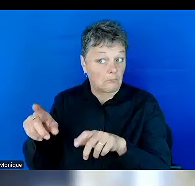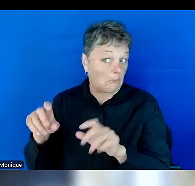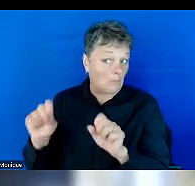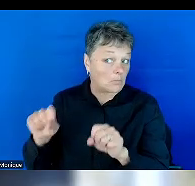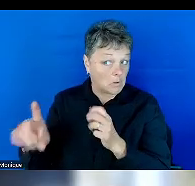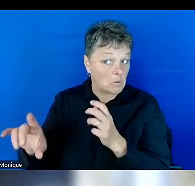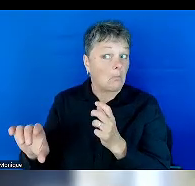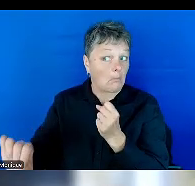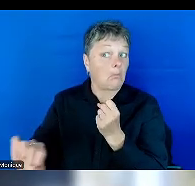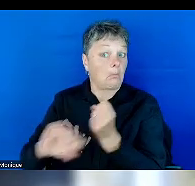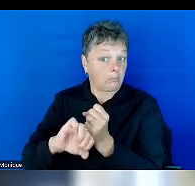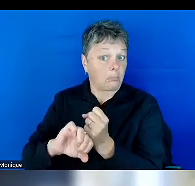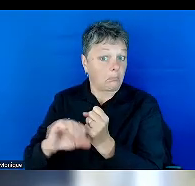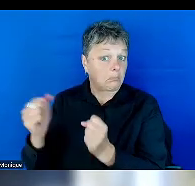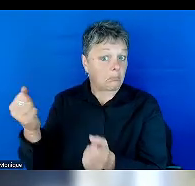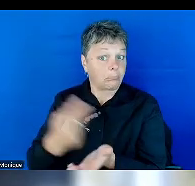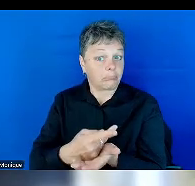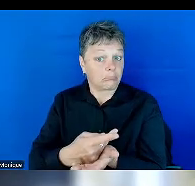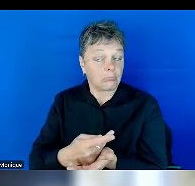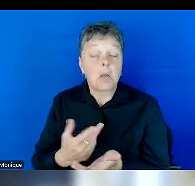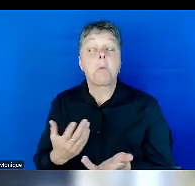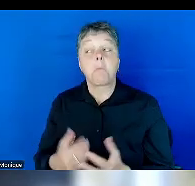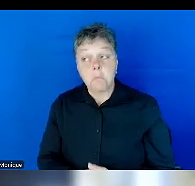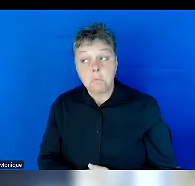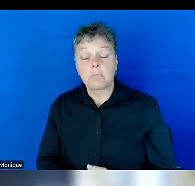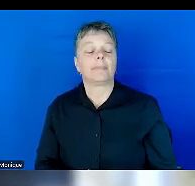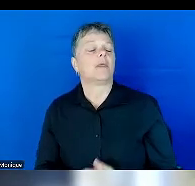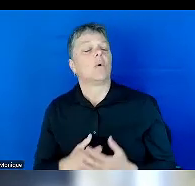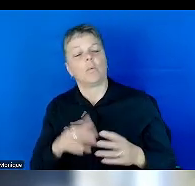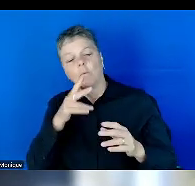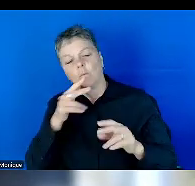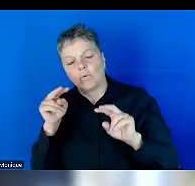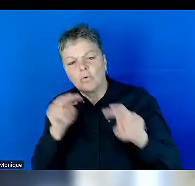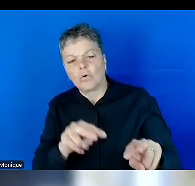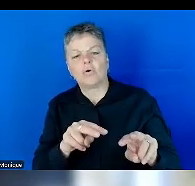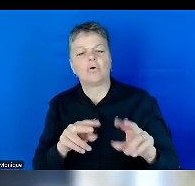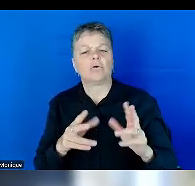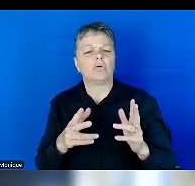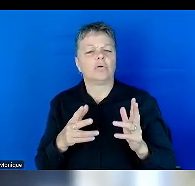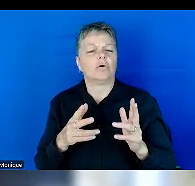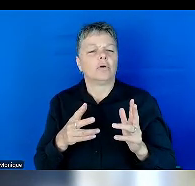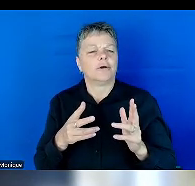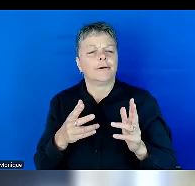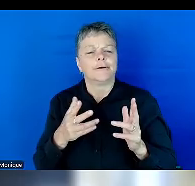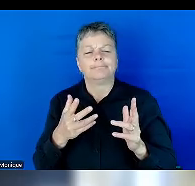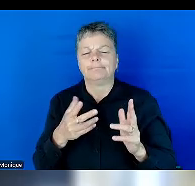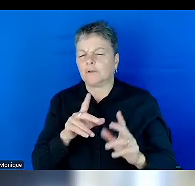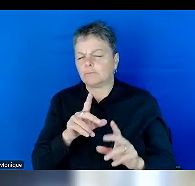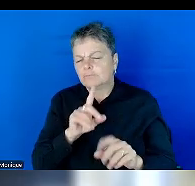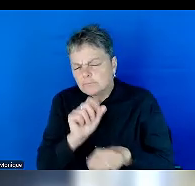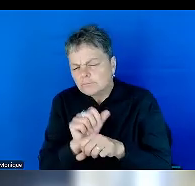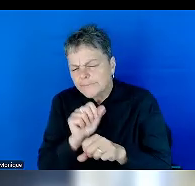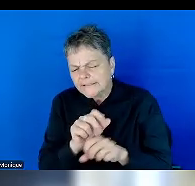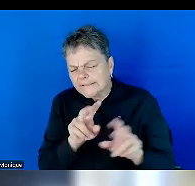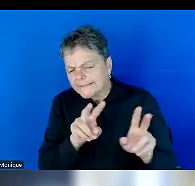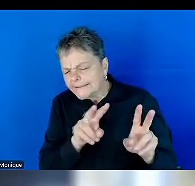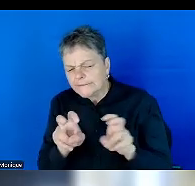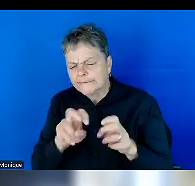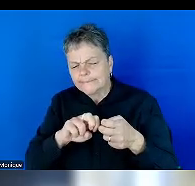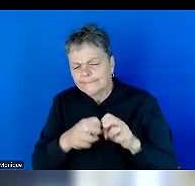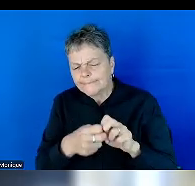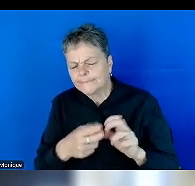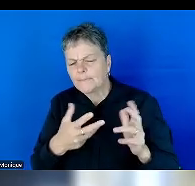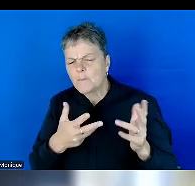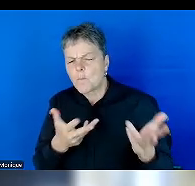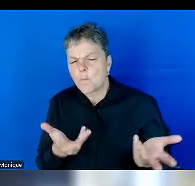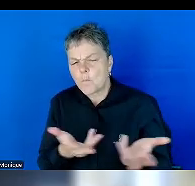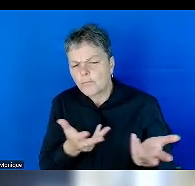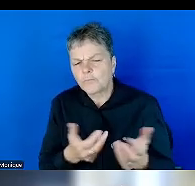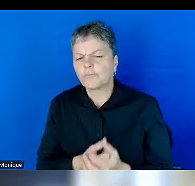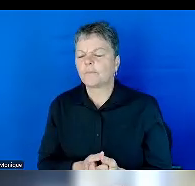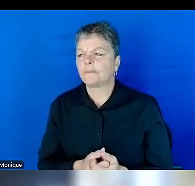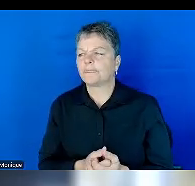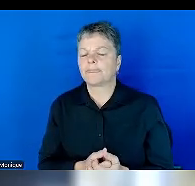are the actual issues um if there's anything what is the what are what is systemic about the case.